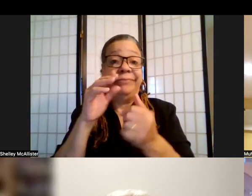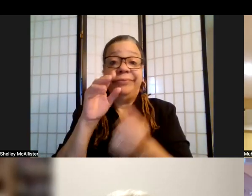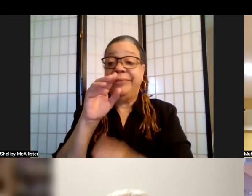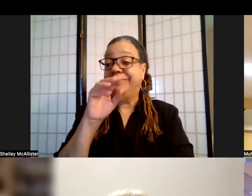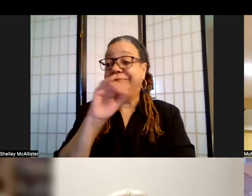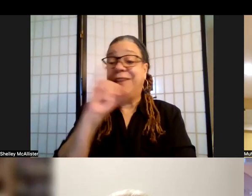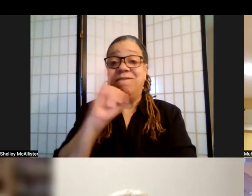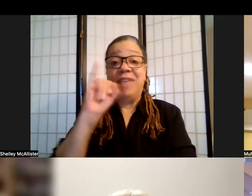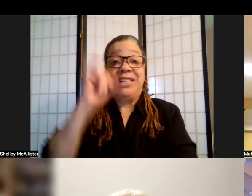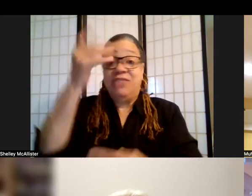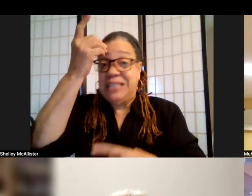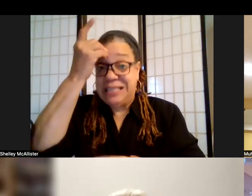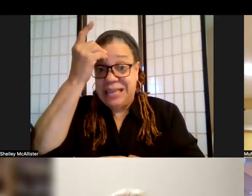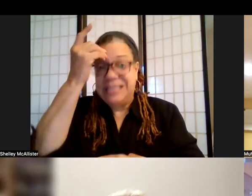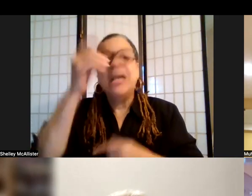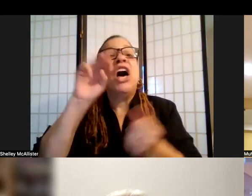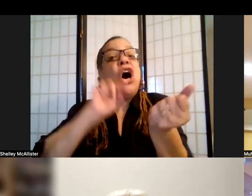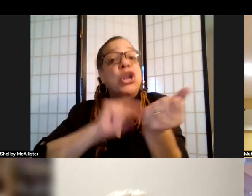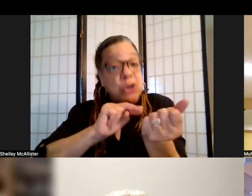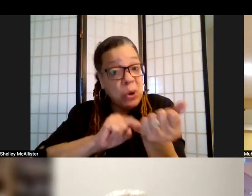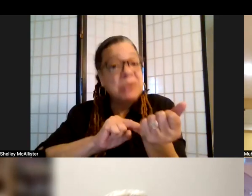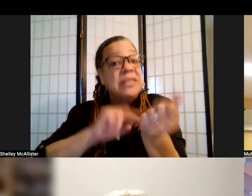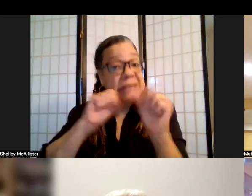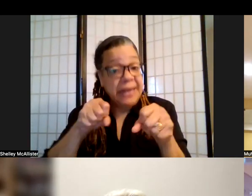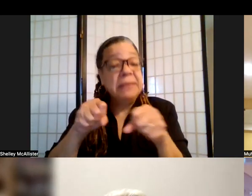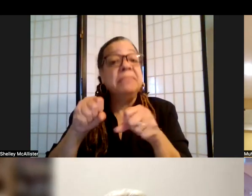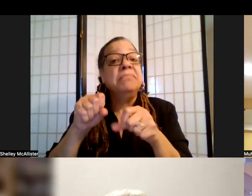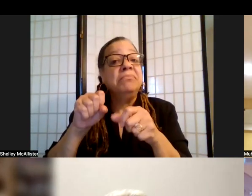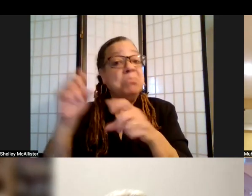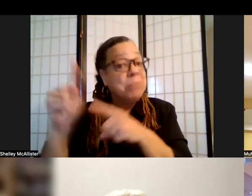a nurse can also be trained uh for that. Increasingly we are also